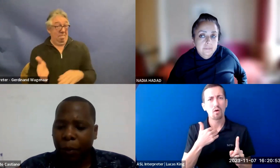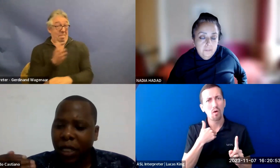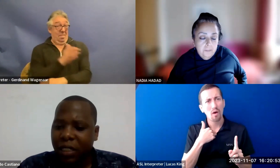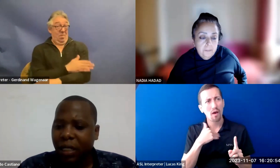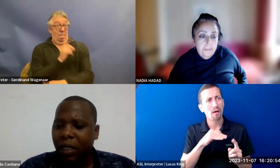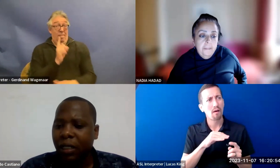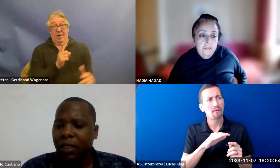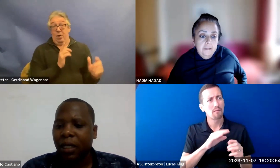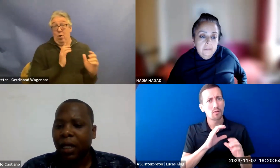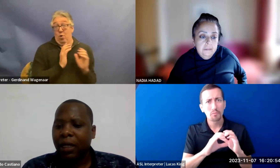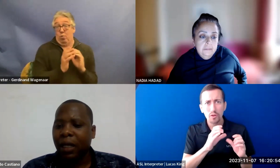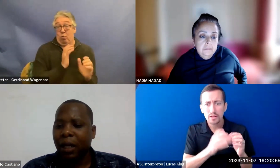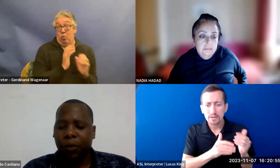there are meetings,